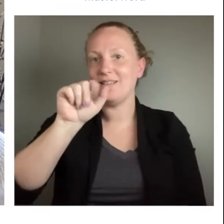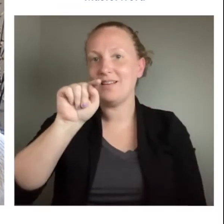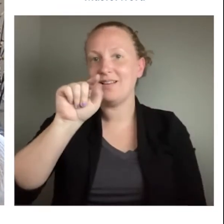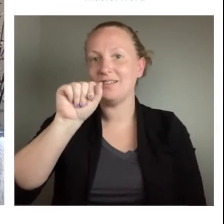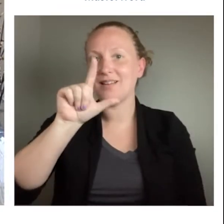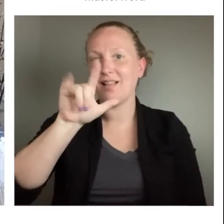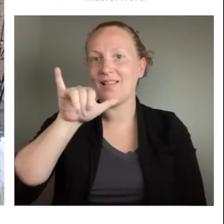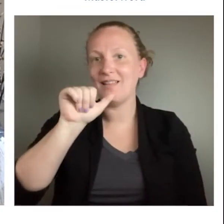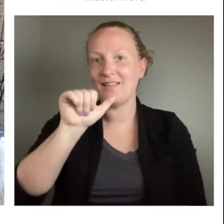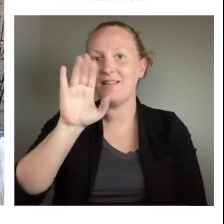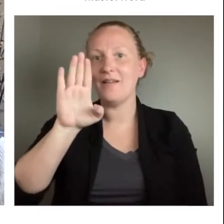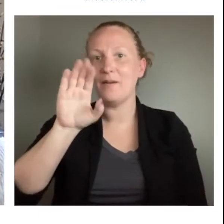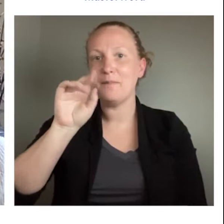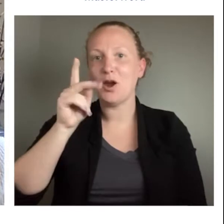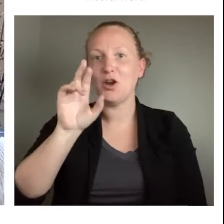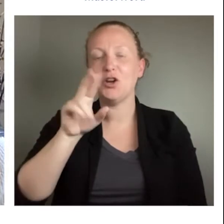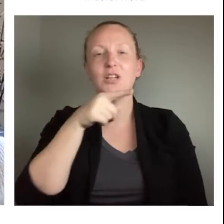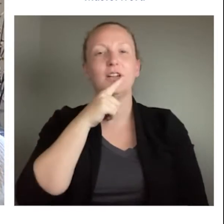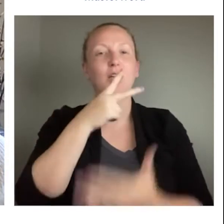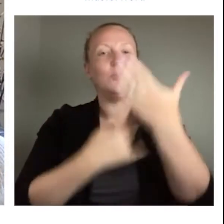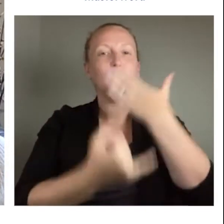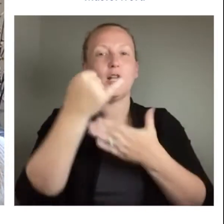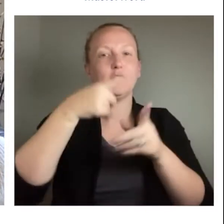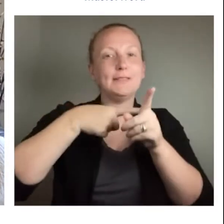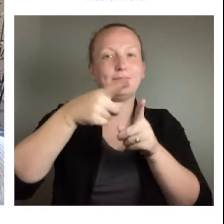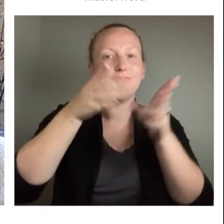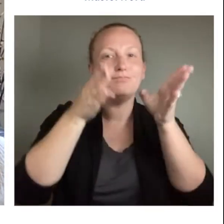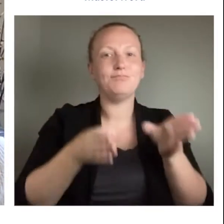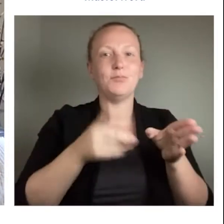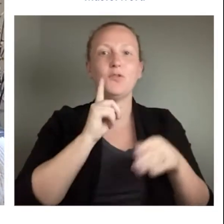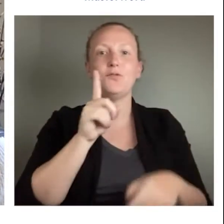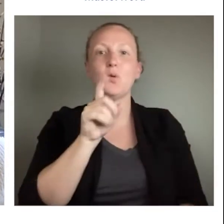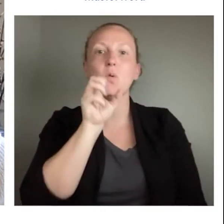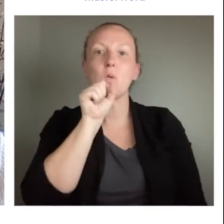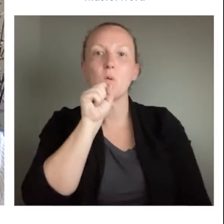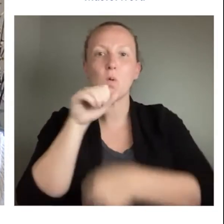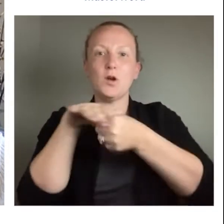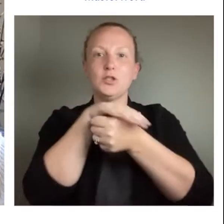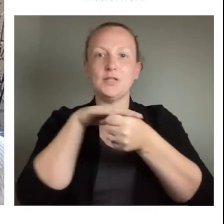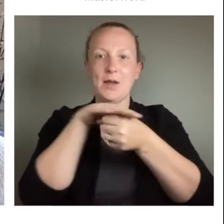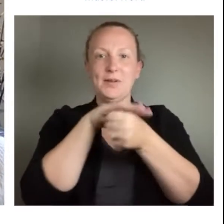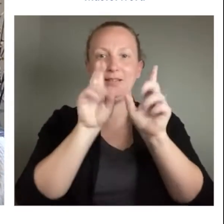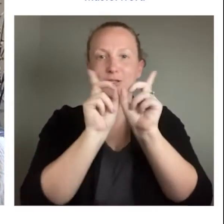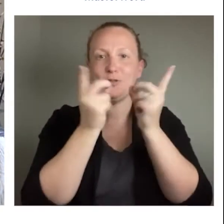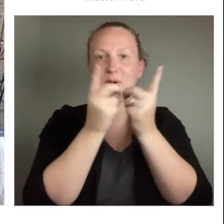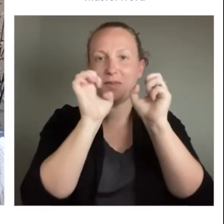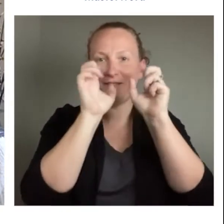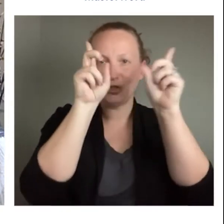who is the project specialist for language services for the Orange County Department of Education.